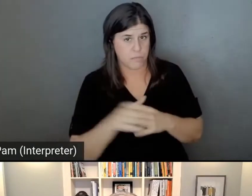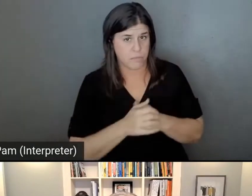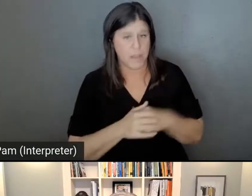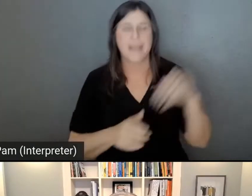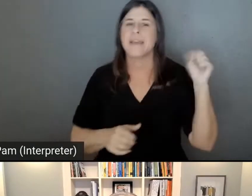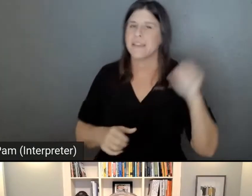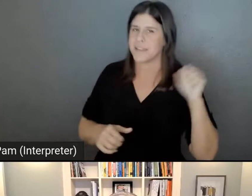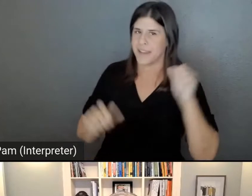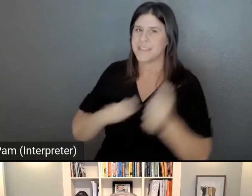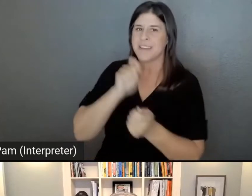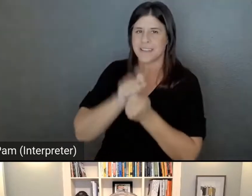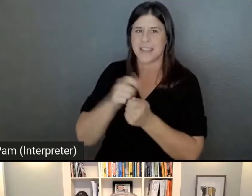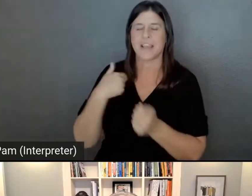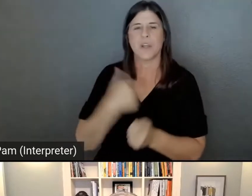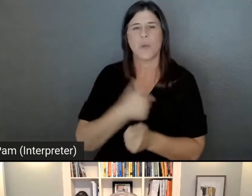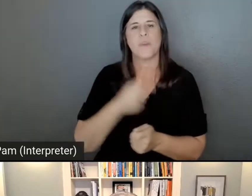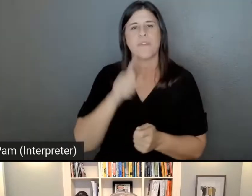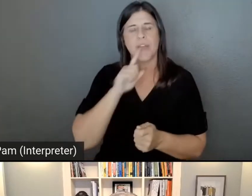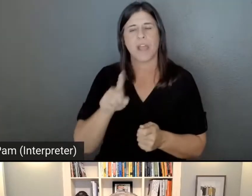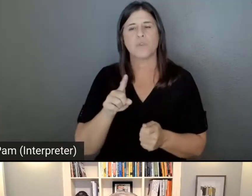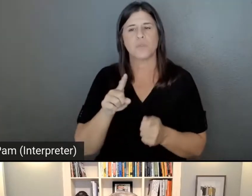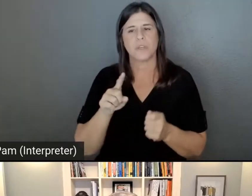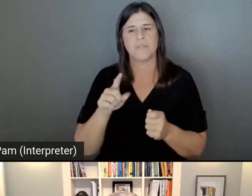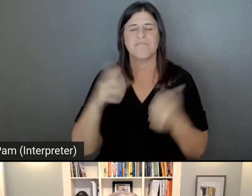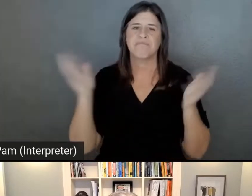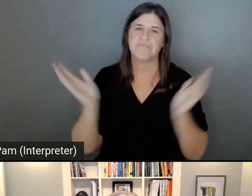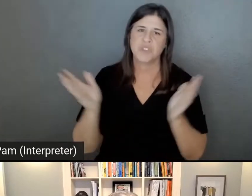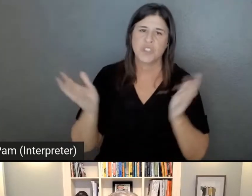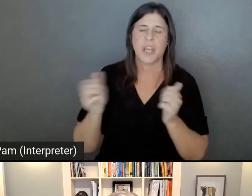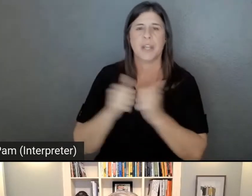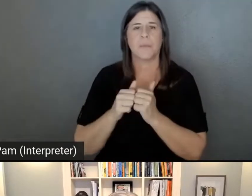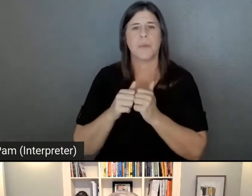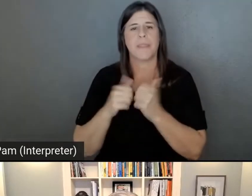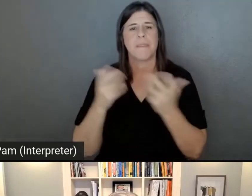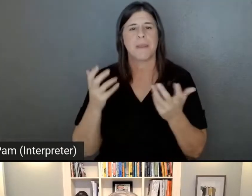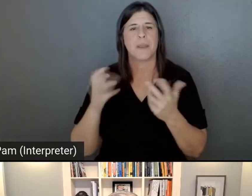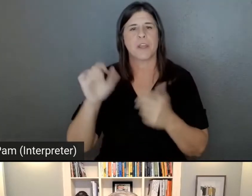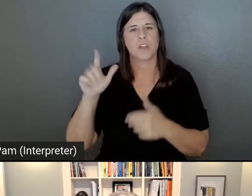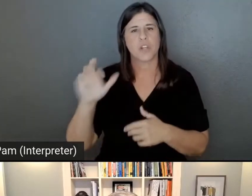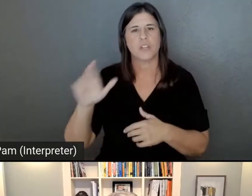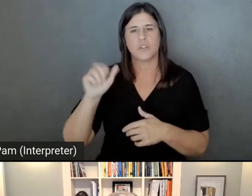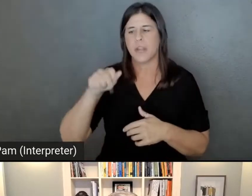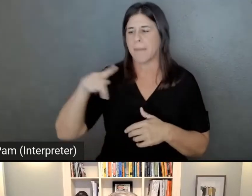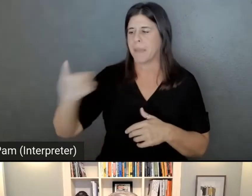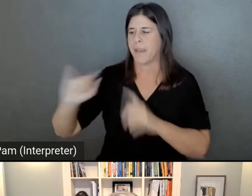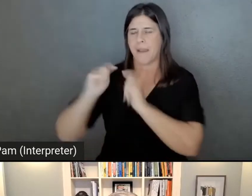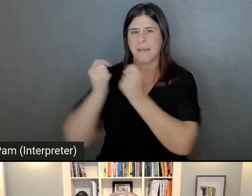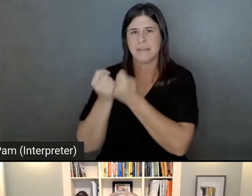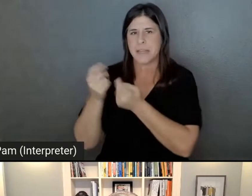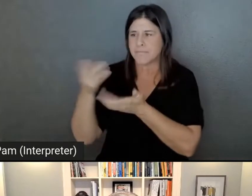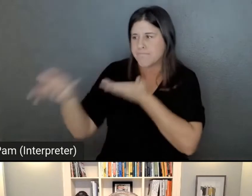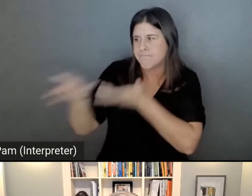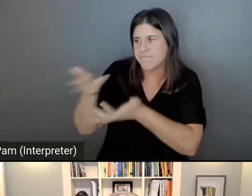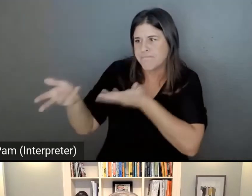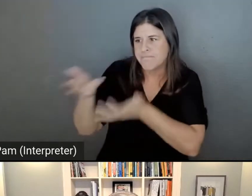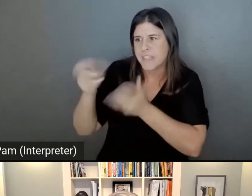So we've actually been, we've been chatting with the cluster API team to figure out if we can get a cluster API provider,